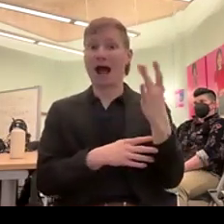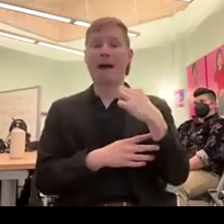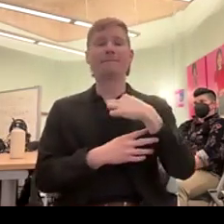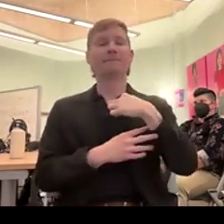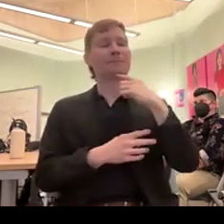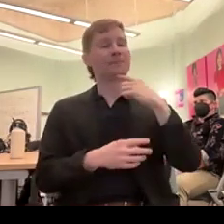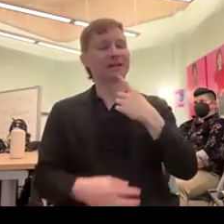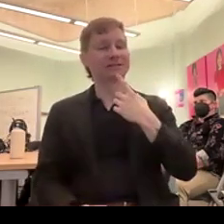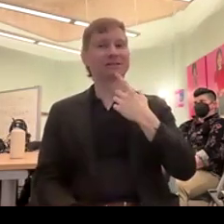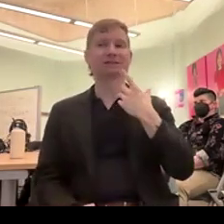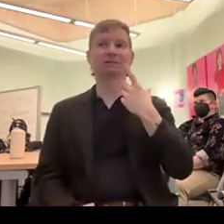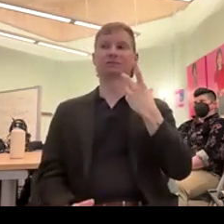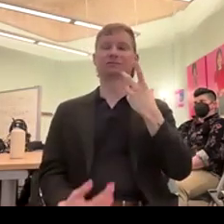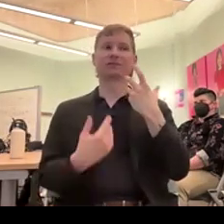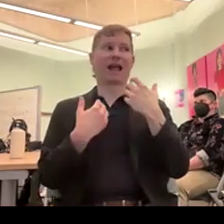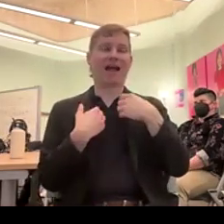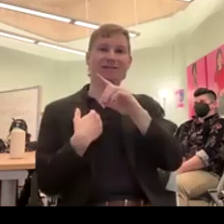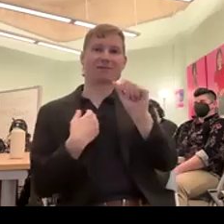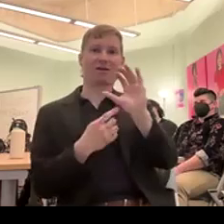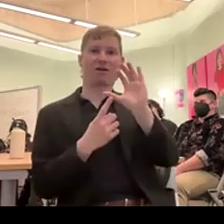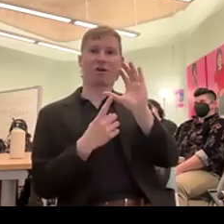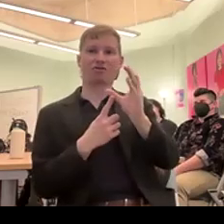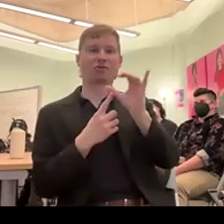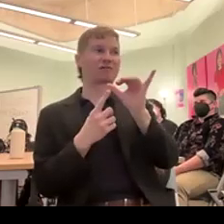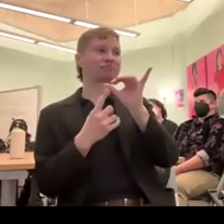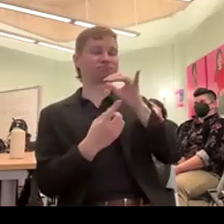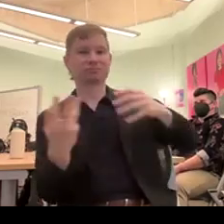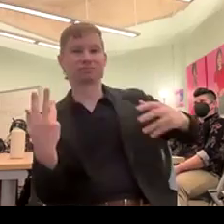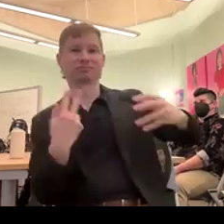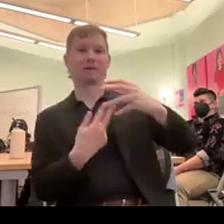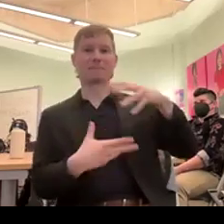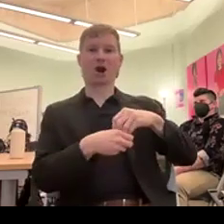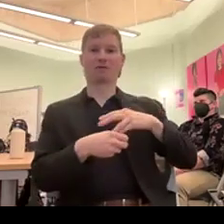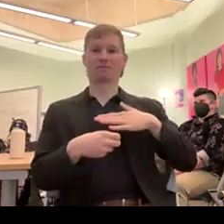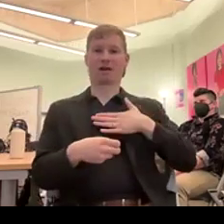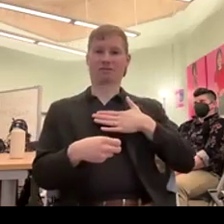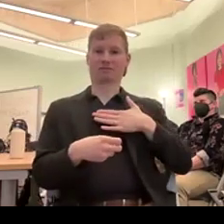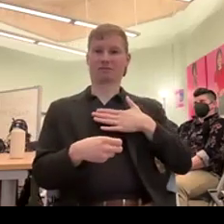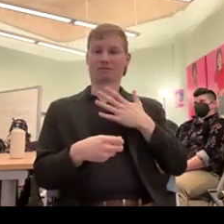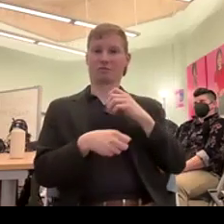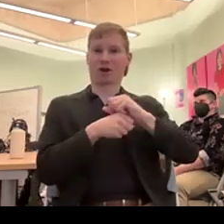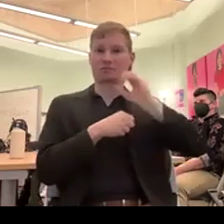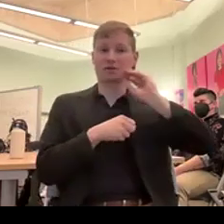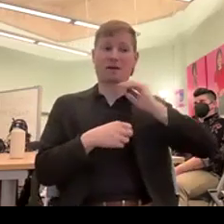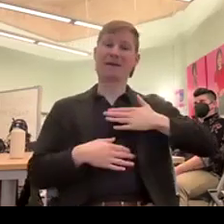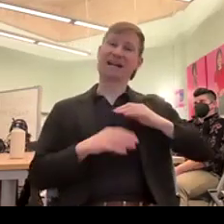I miss working for the DCC because I miss having disability culture be part of my work experience,